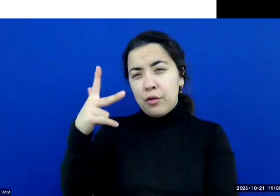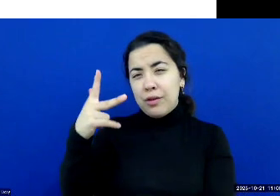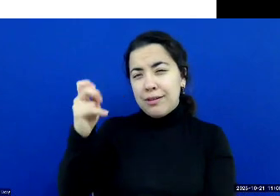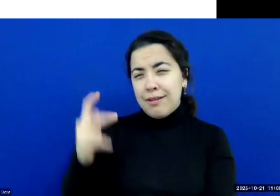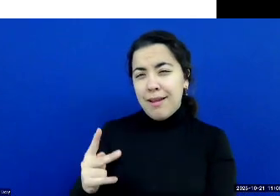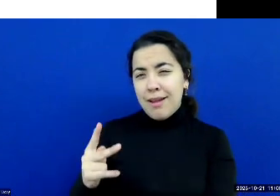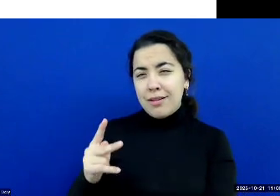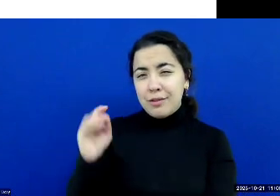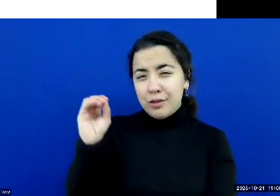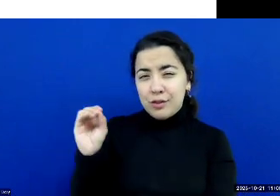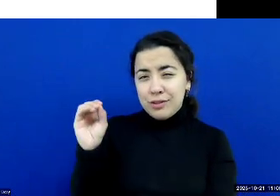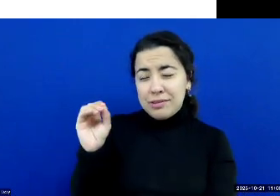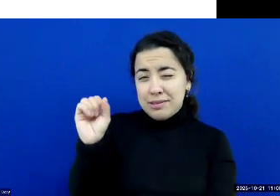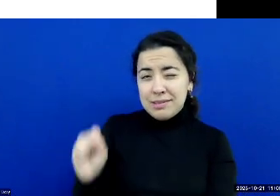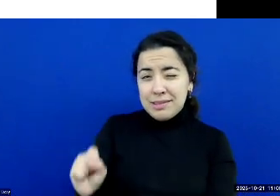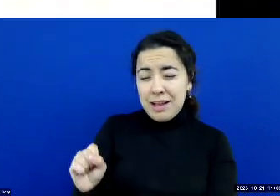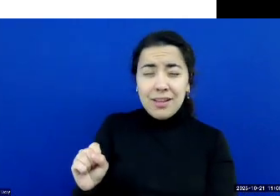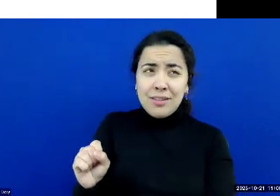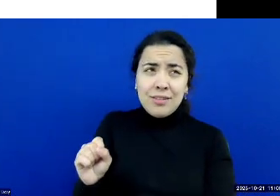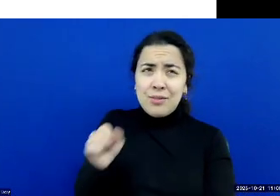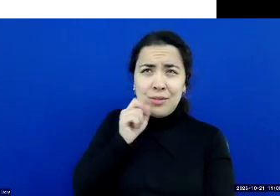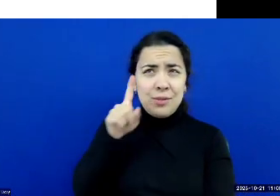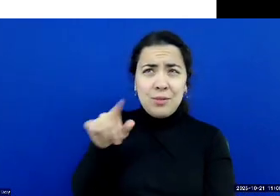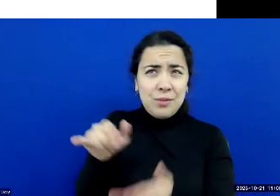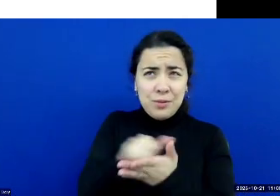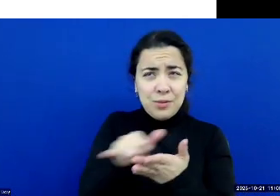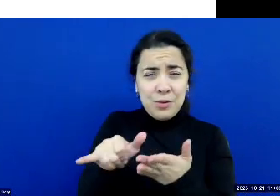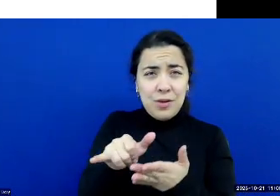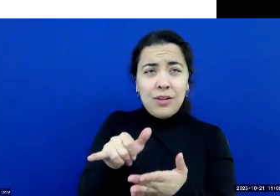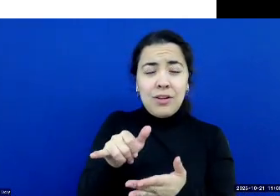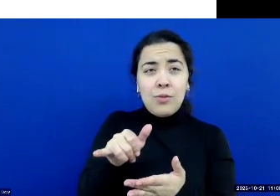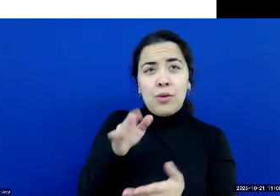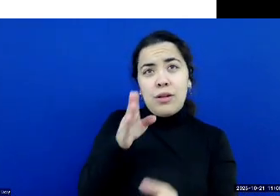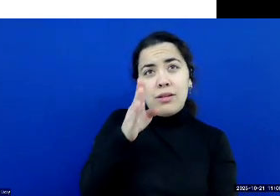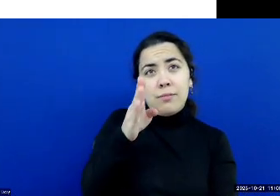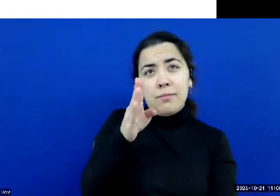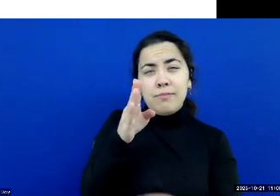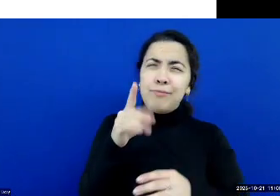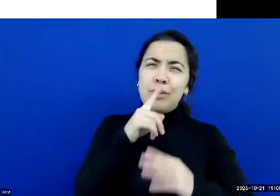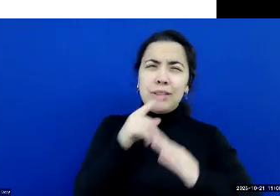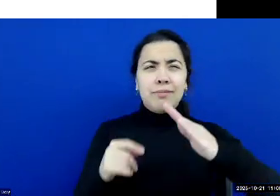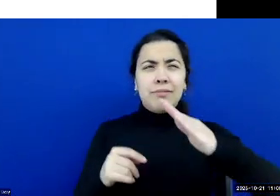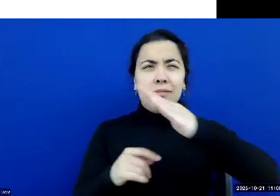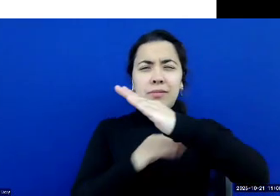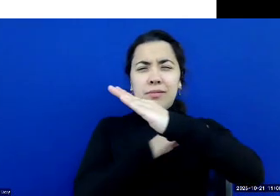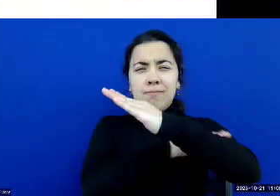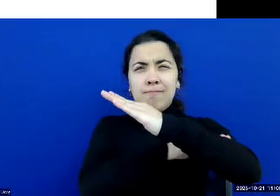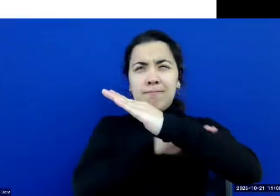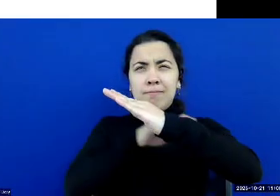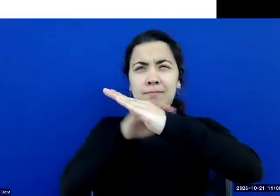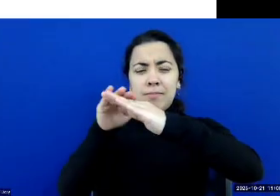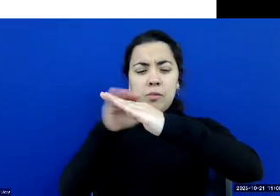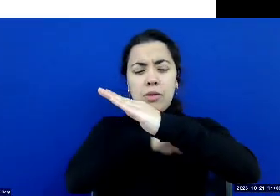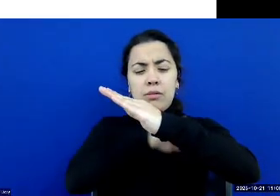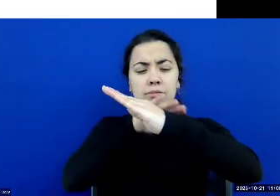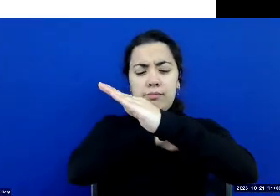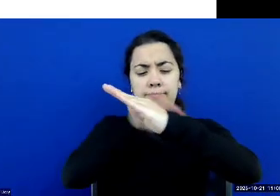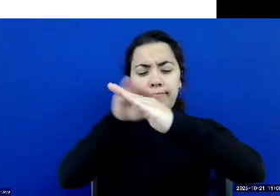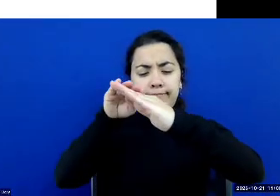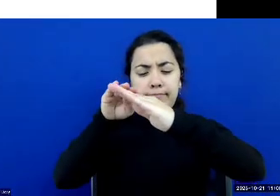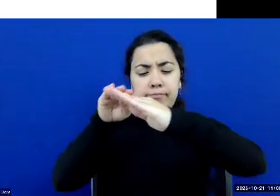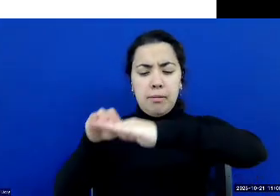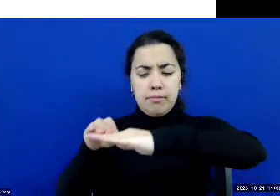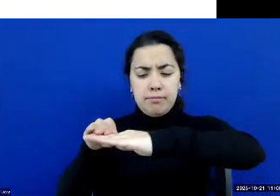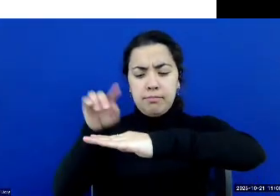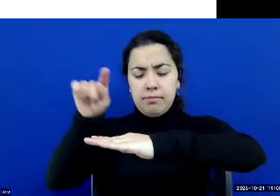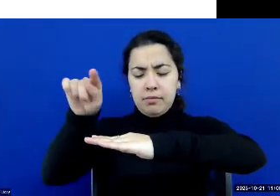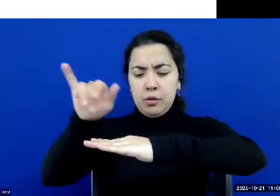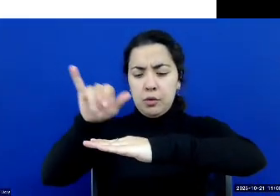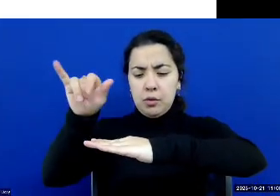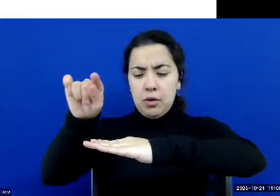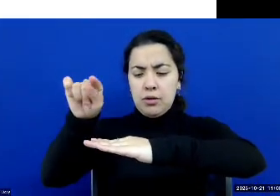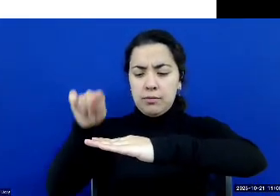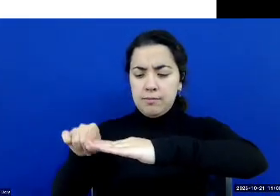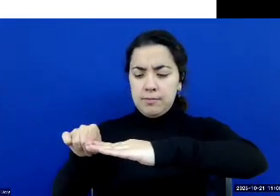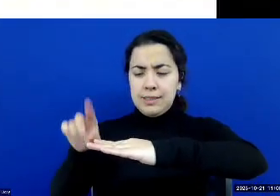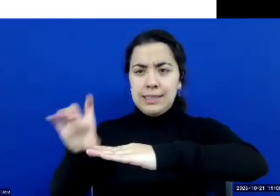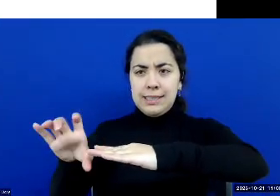Kathleen DeForest: We would not end up in New York City. We will end up in Washington, DC, which is about 228 miles south of New York City.